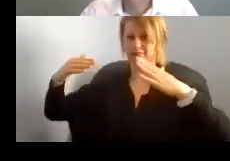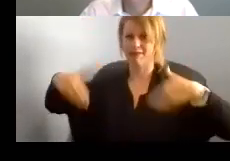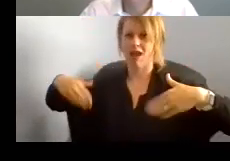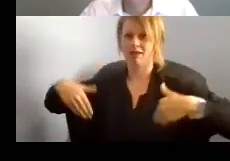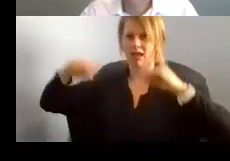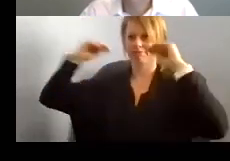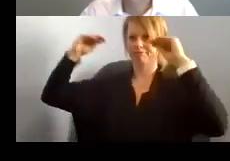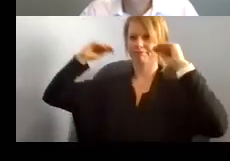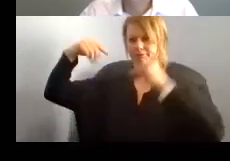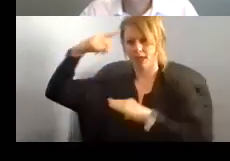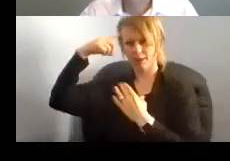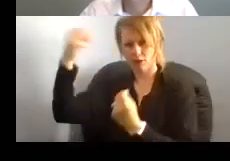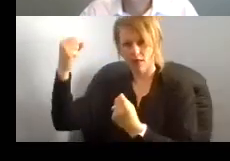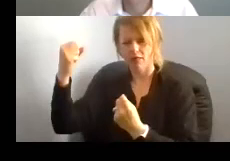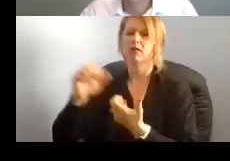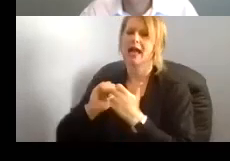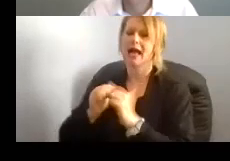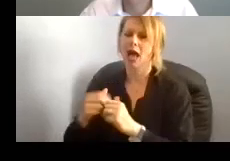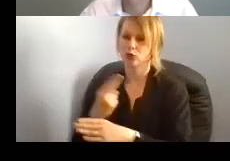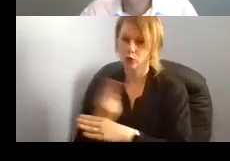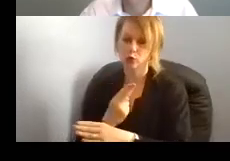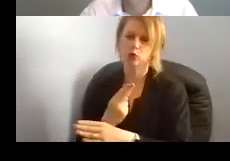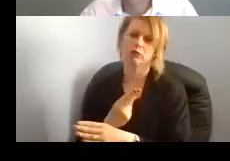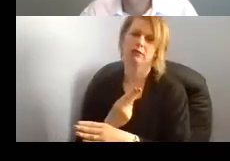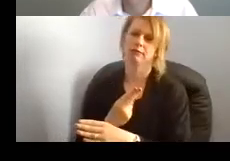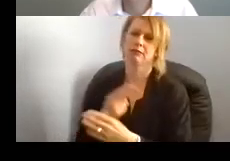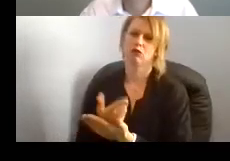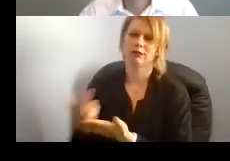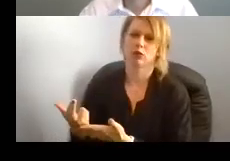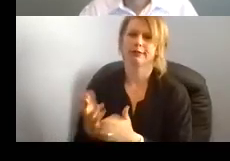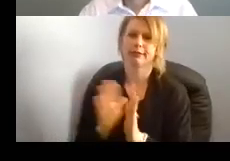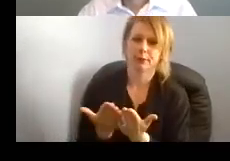ideas to use resources like books, videos, websites, things like that,